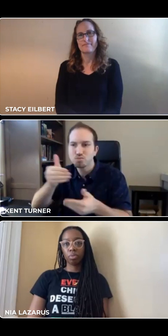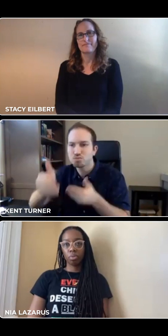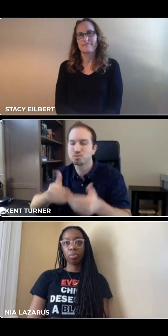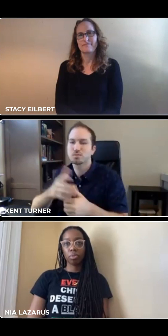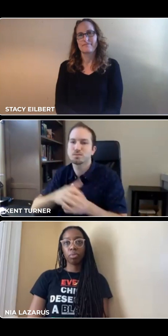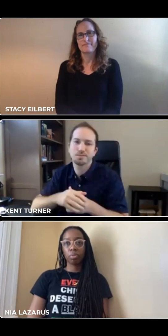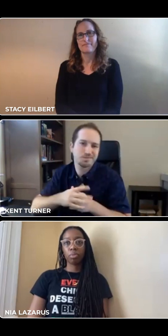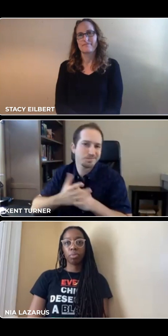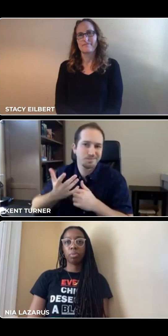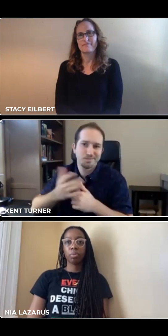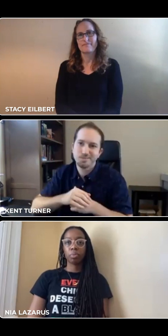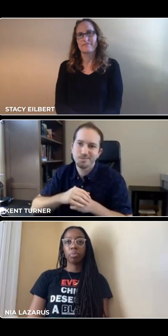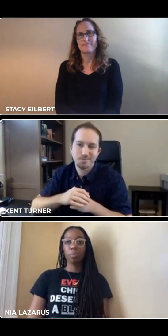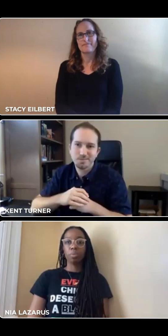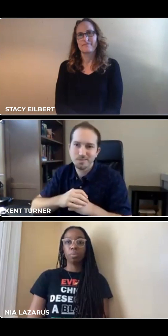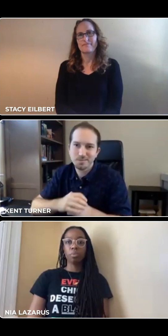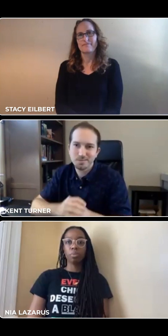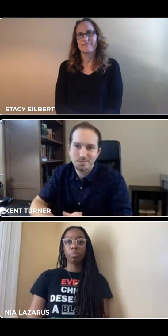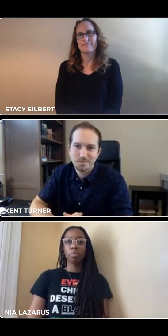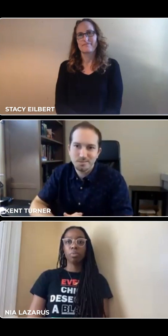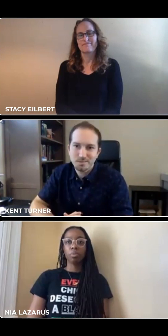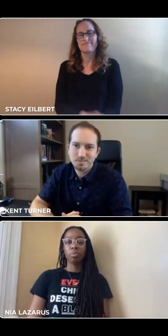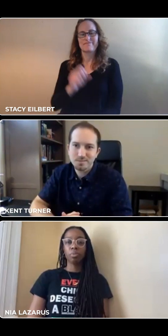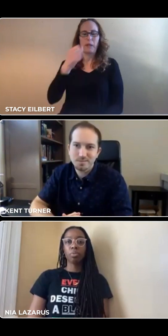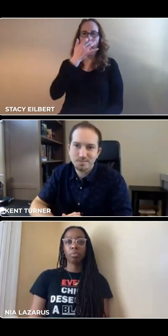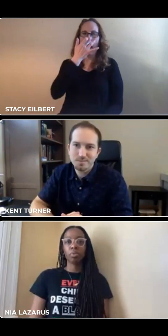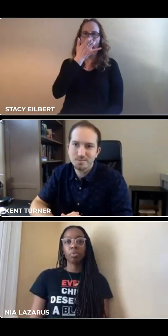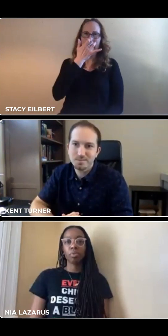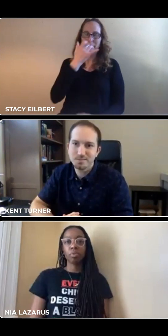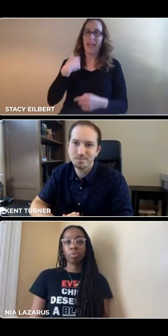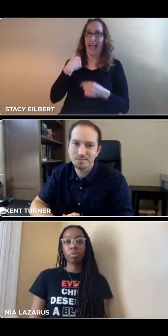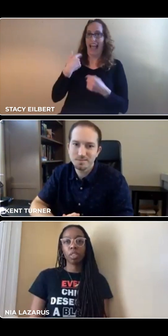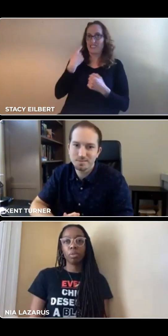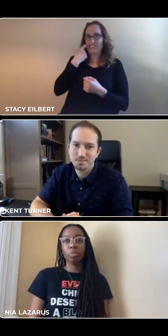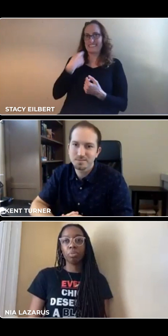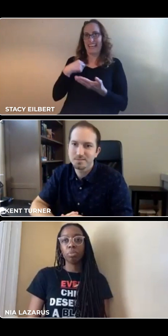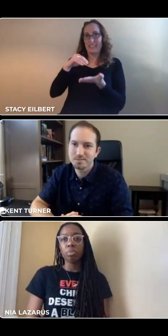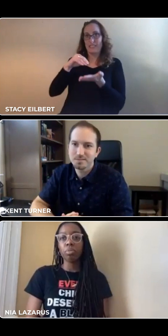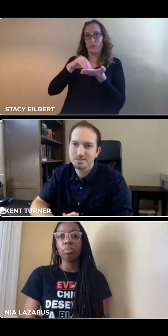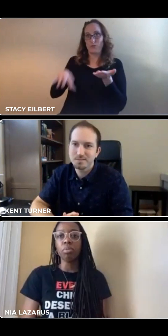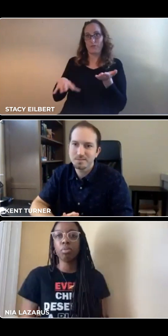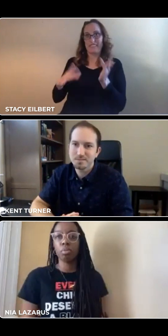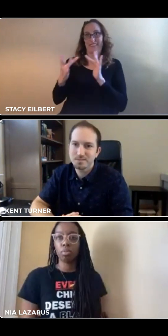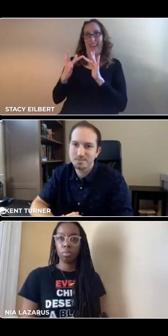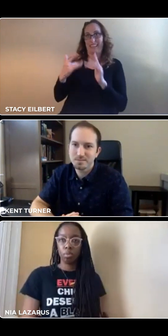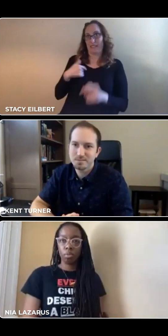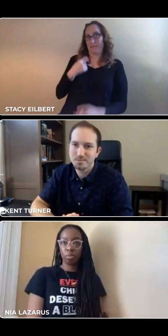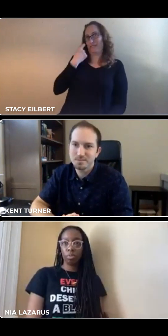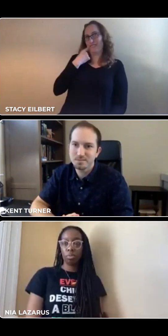and it's more about content. It's more about producing that material that gets students excited to participate in it.